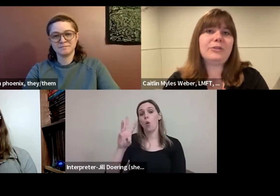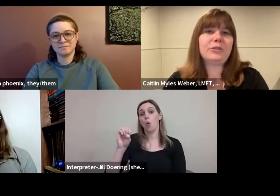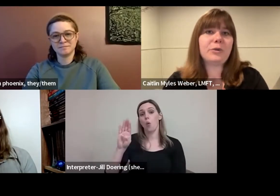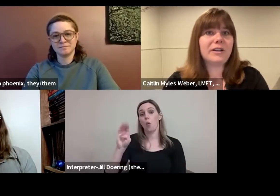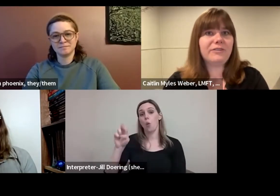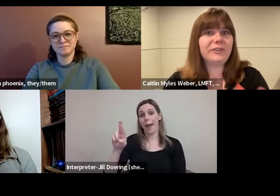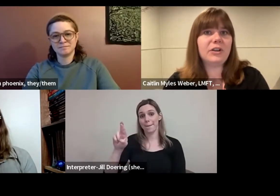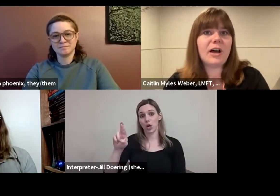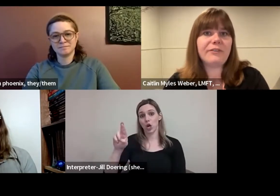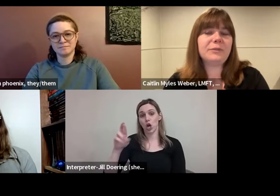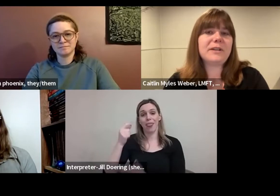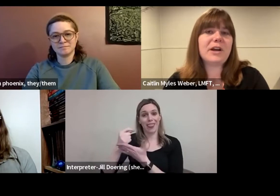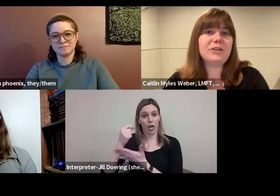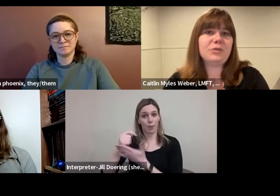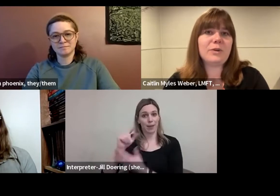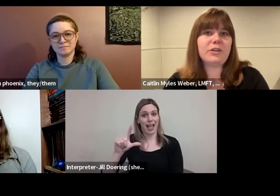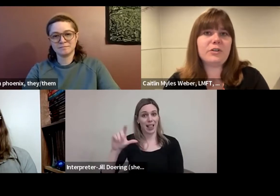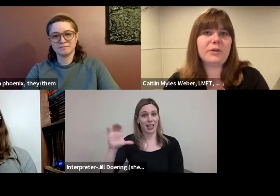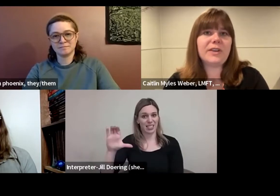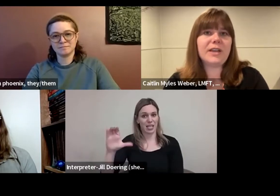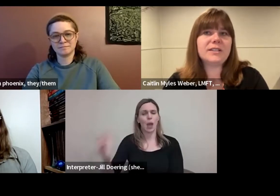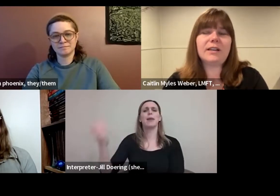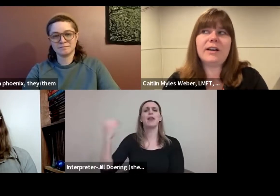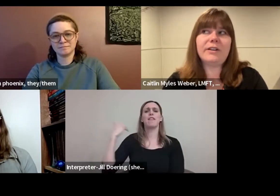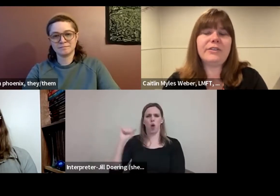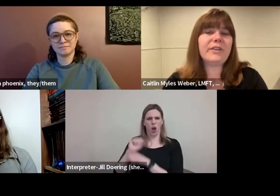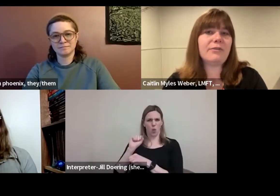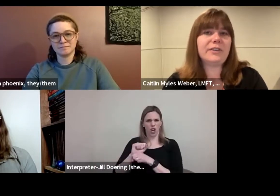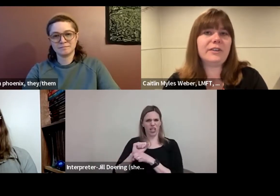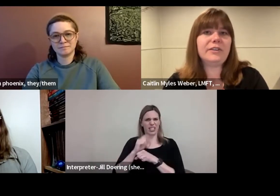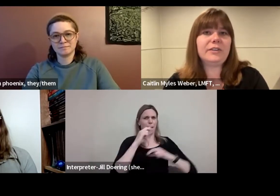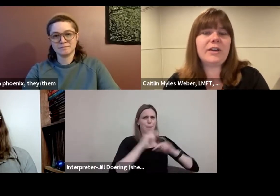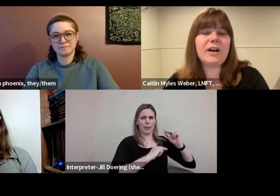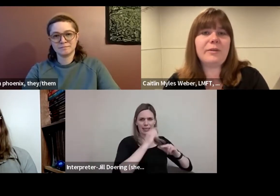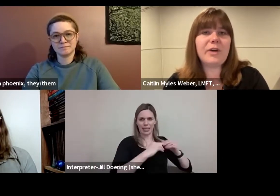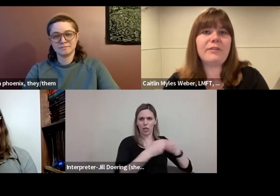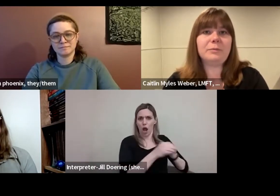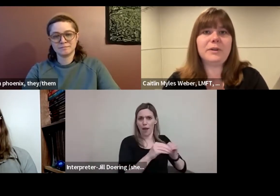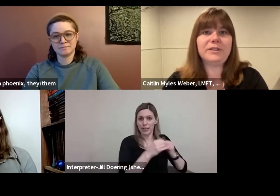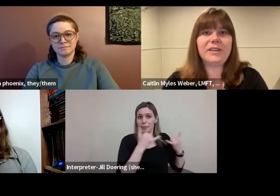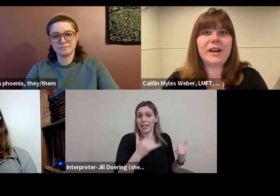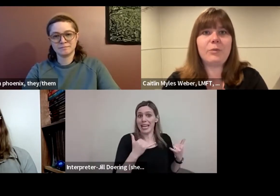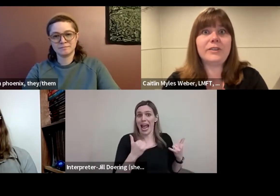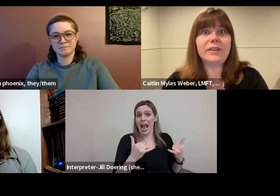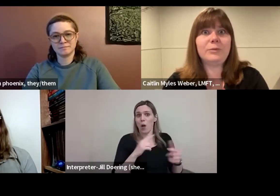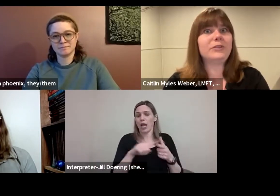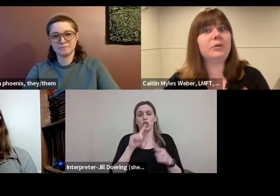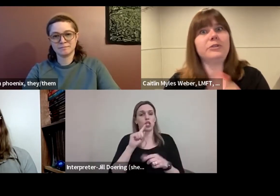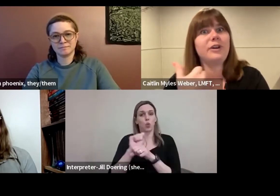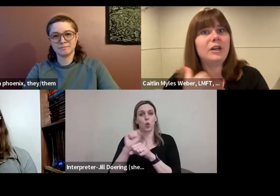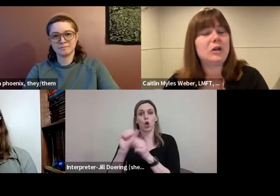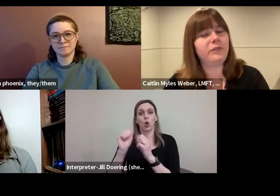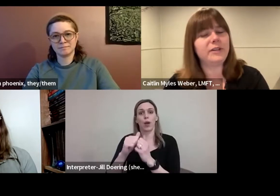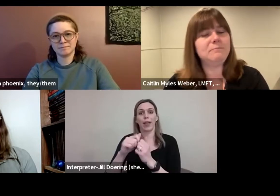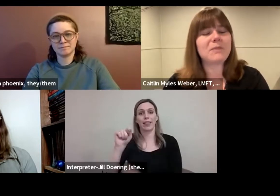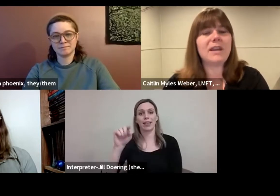I used to work in a physical office, but now I do 100% telehealth ever since the office building that I was in was sold during COVID.